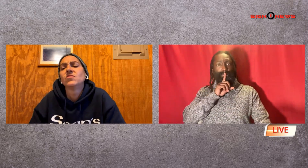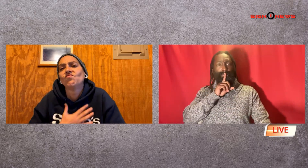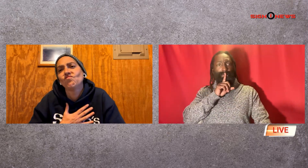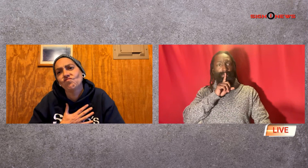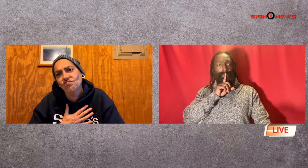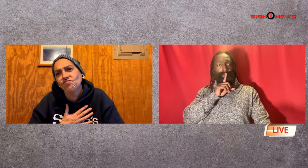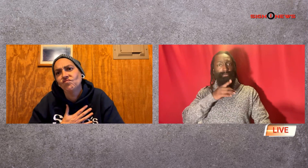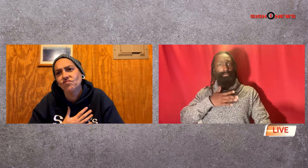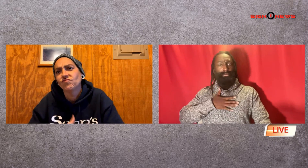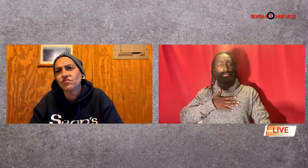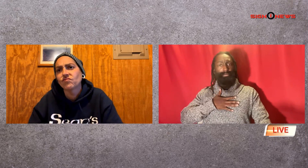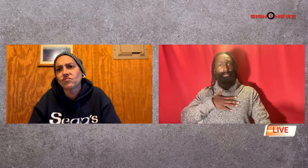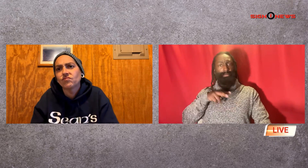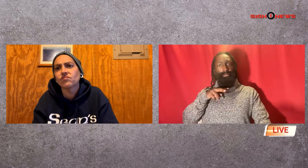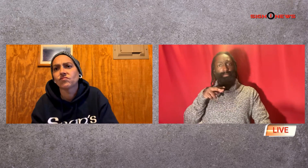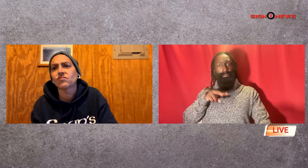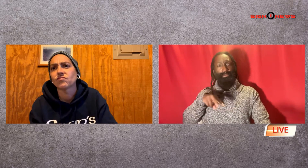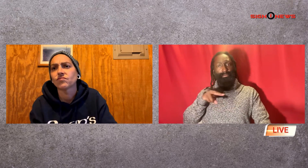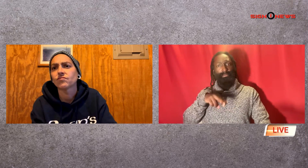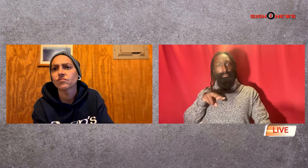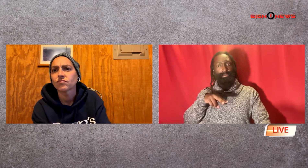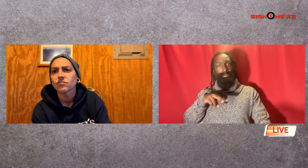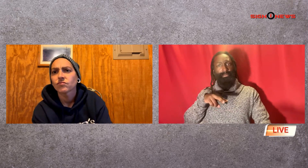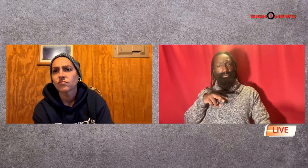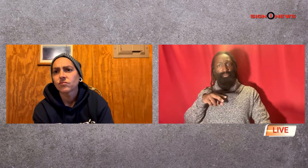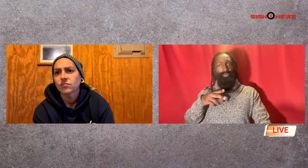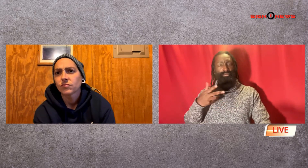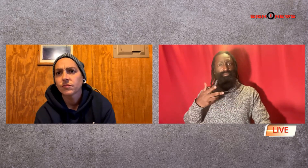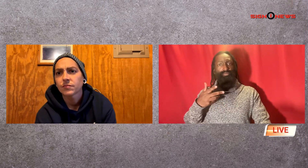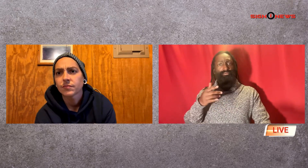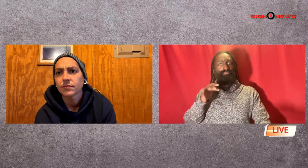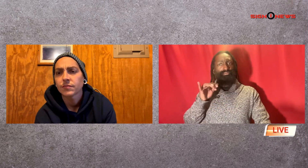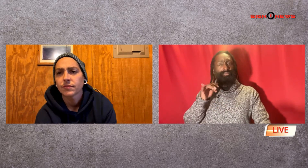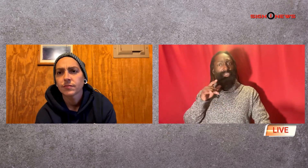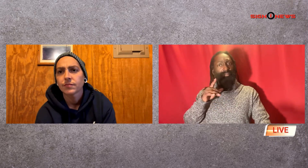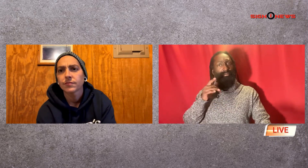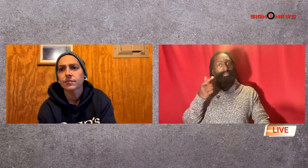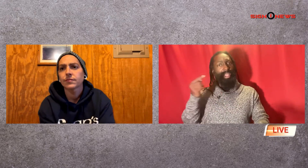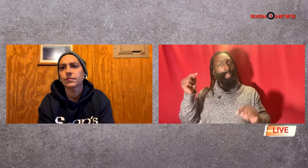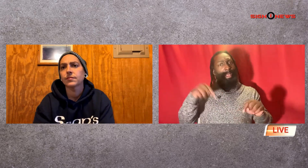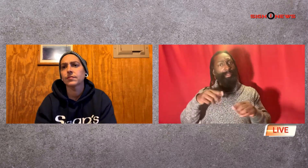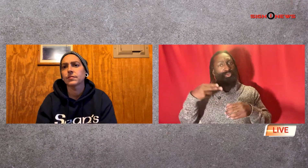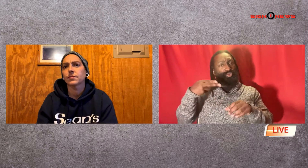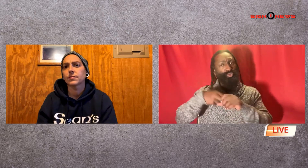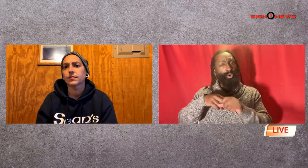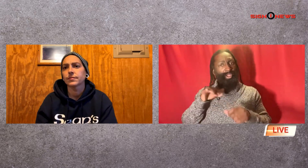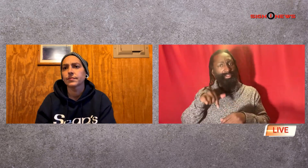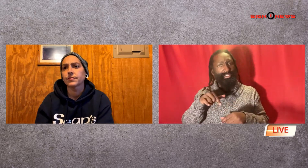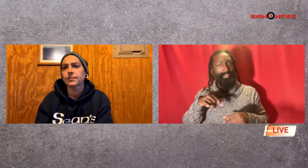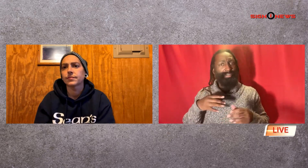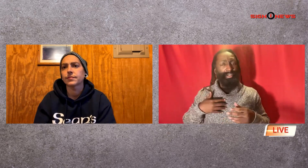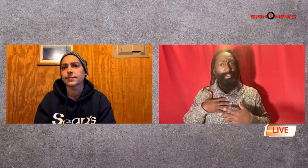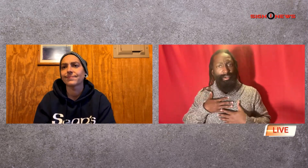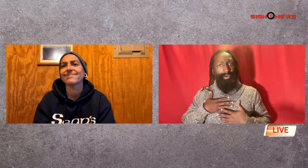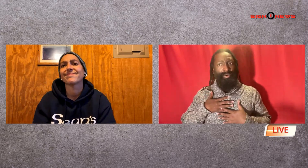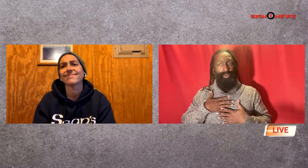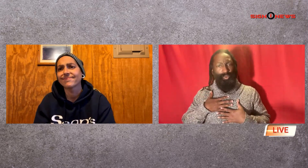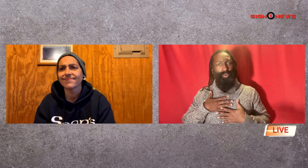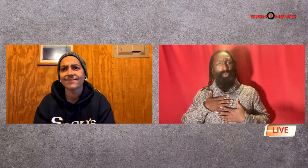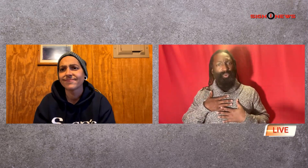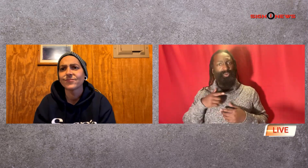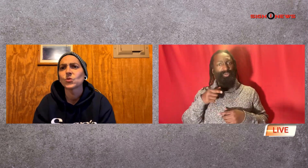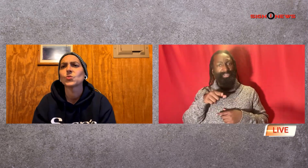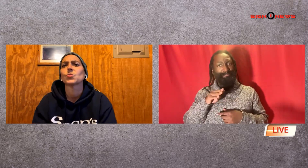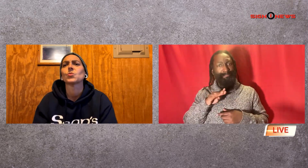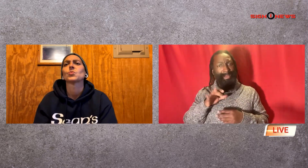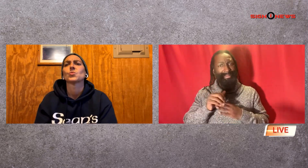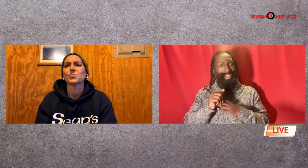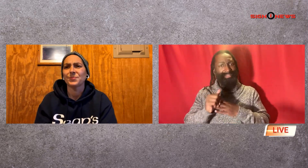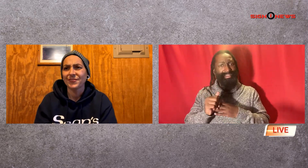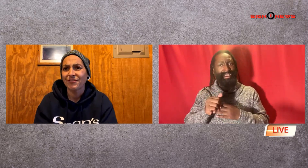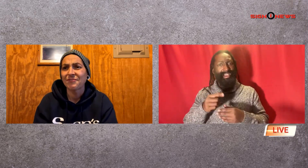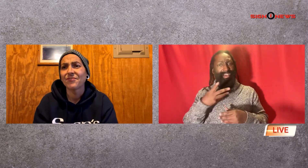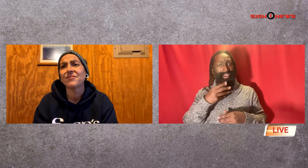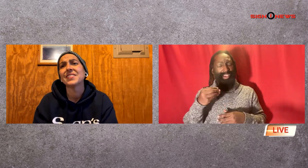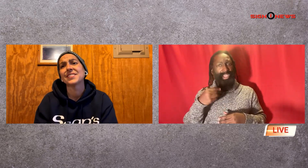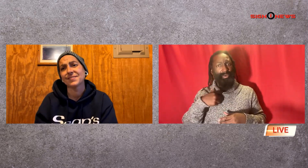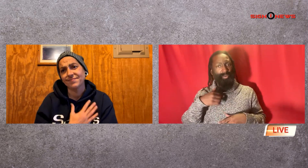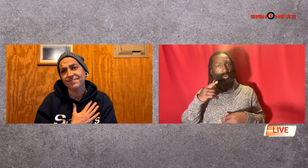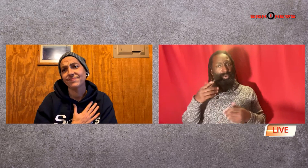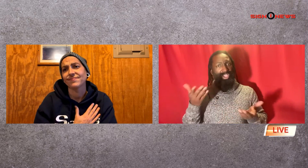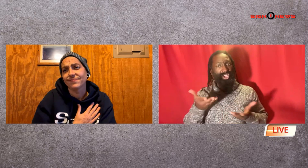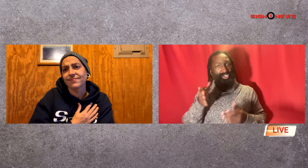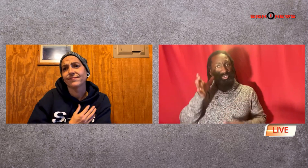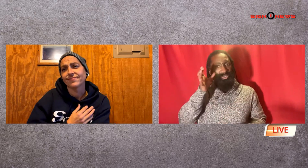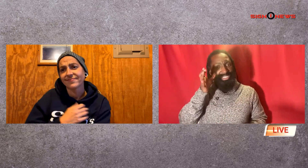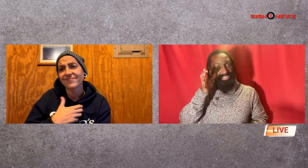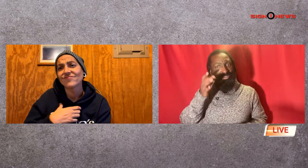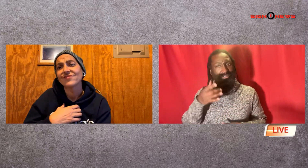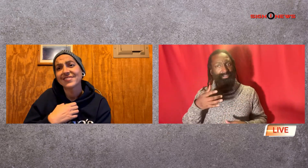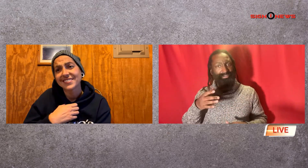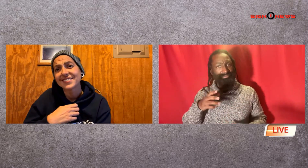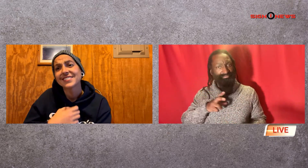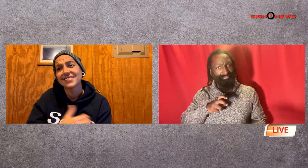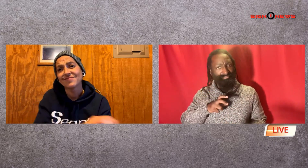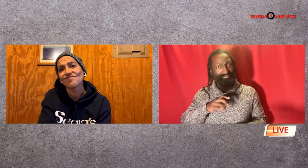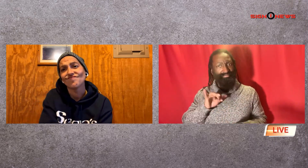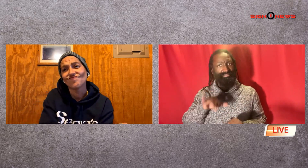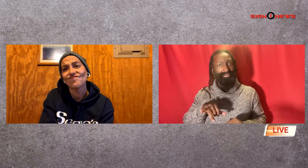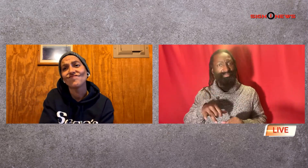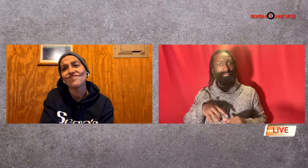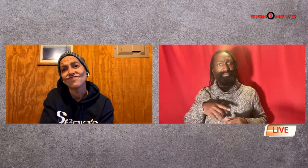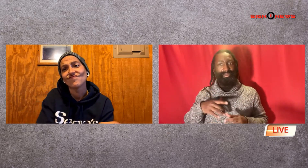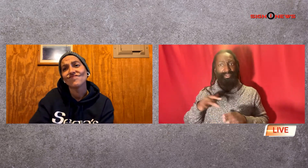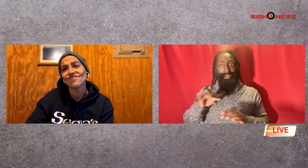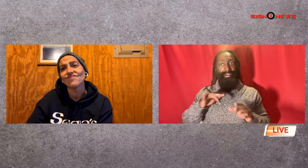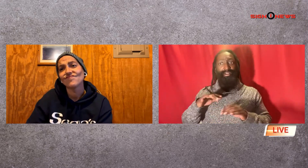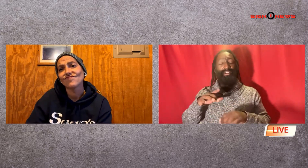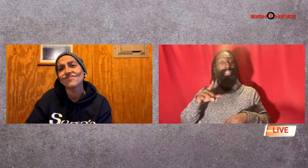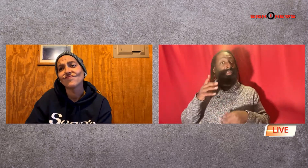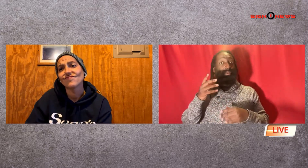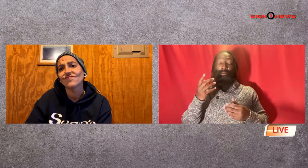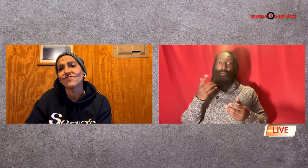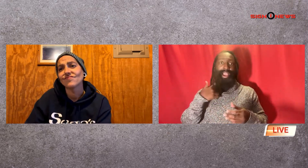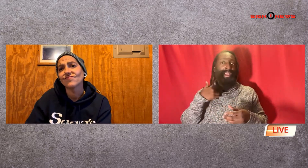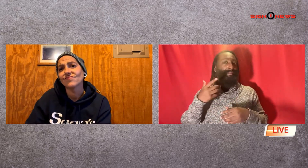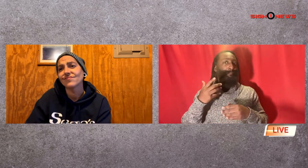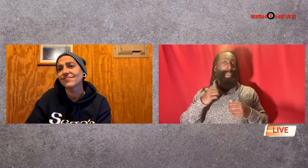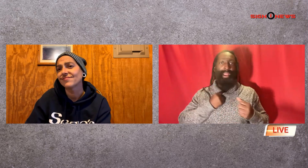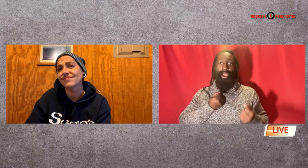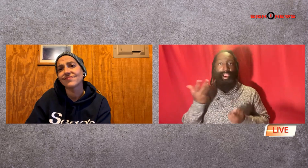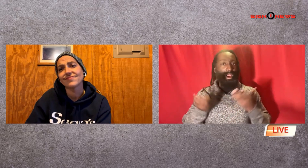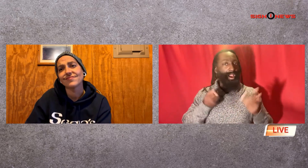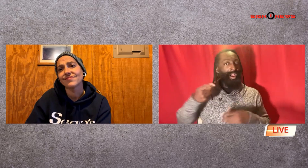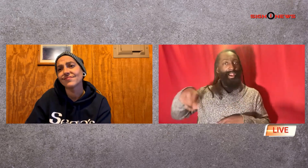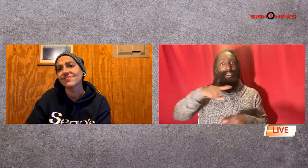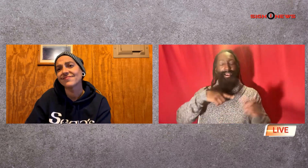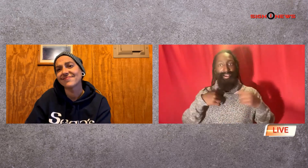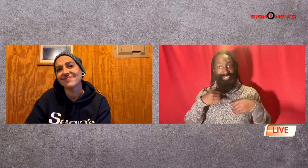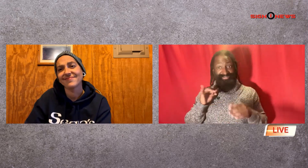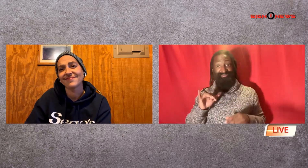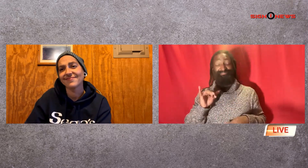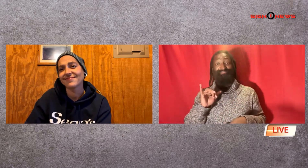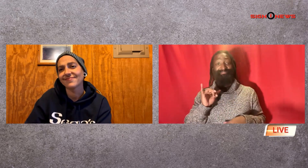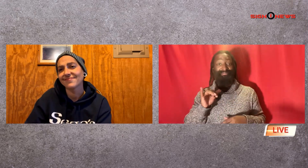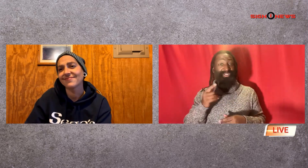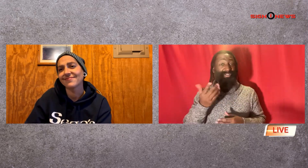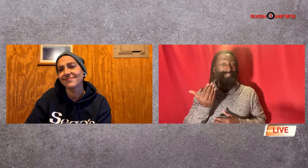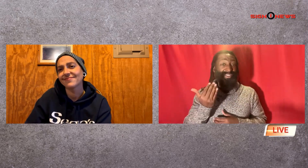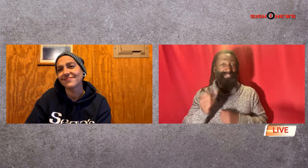a lot they just watch they come to join and they see that is bipoc led I've been doing